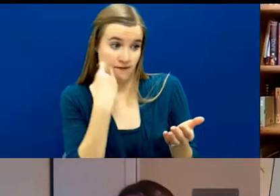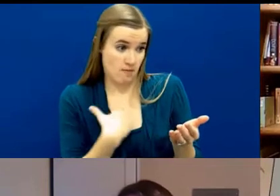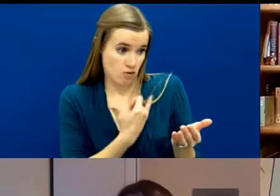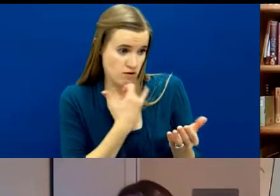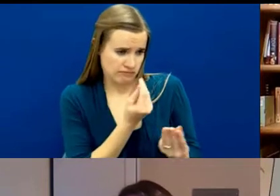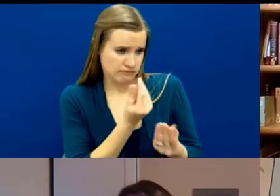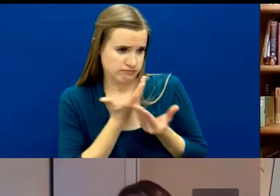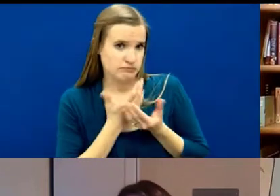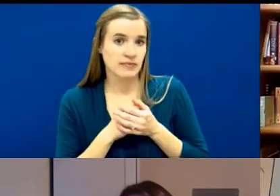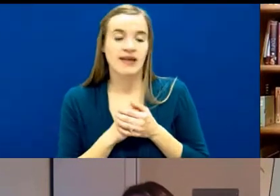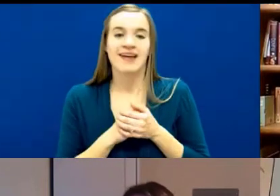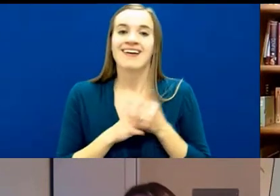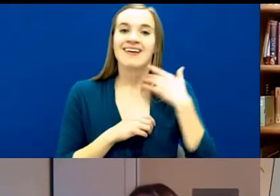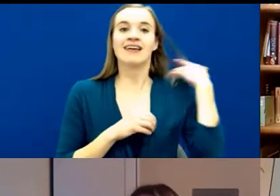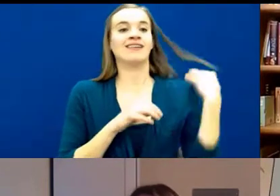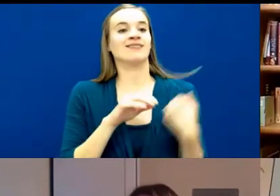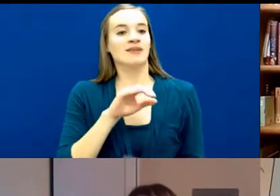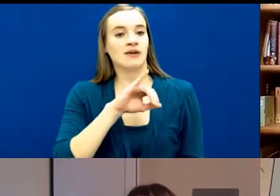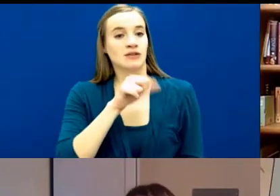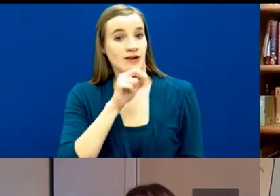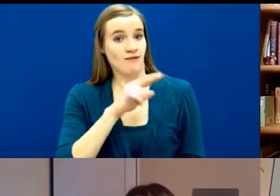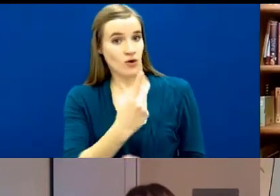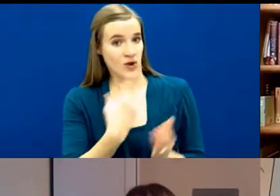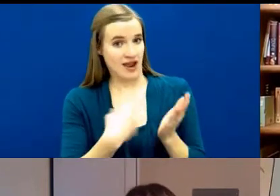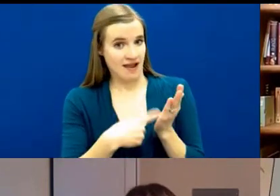were talking, Jennifer and Kaylee actually organized the students in